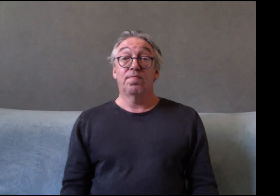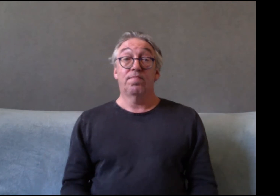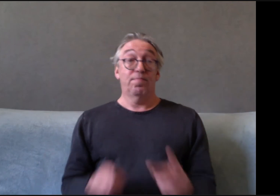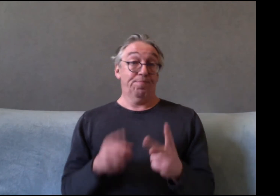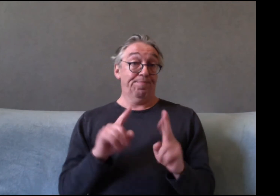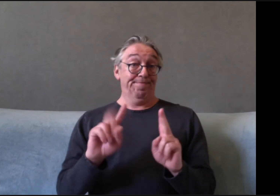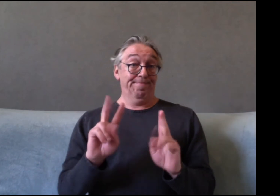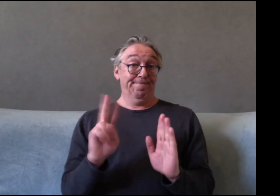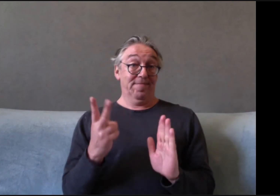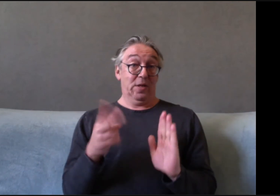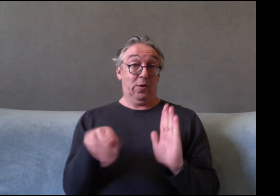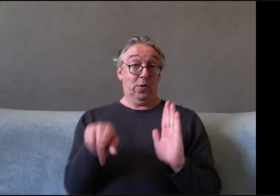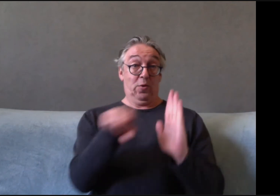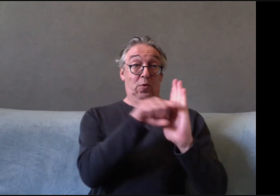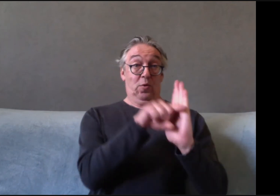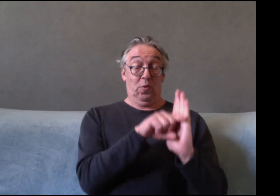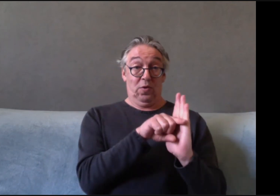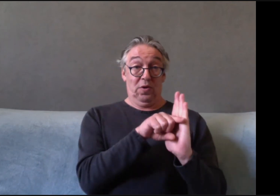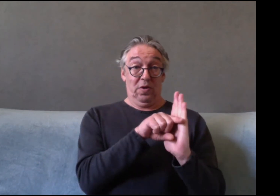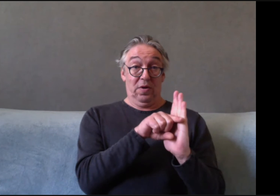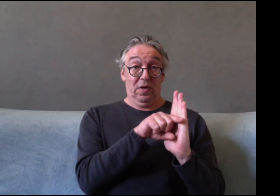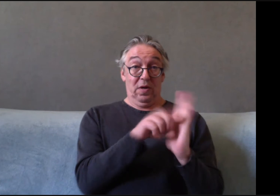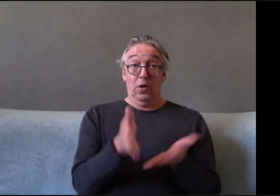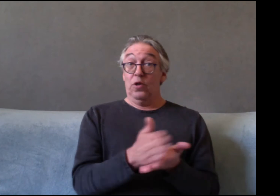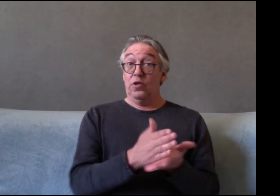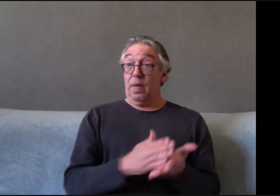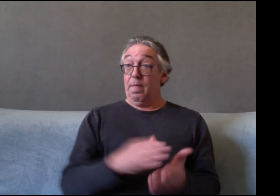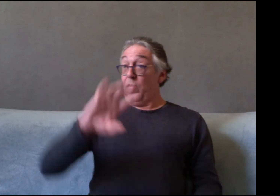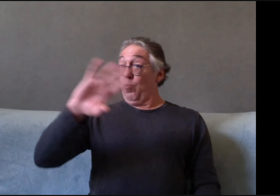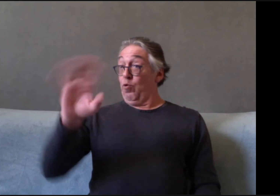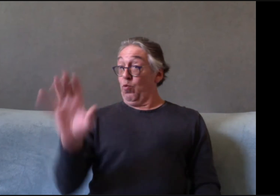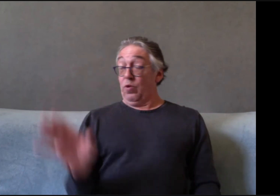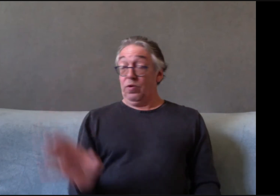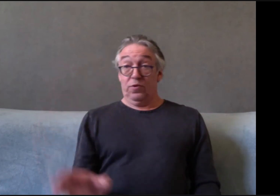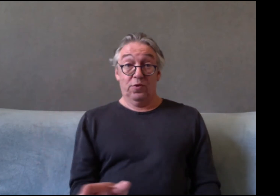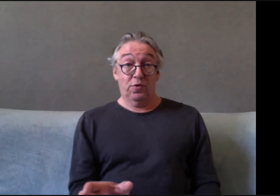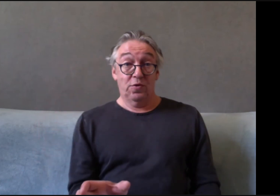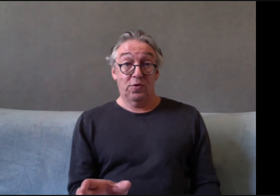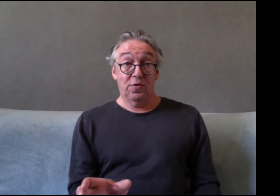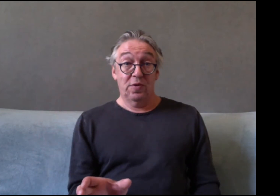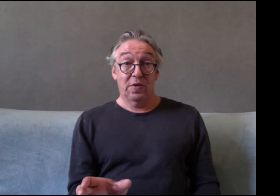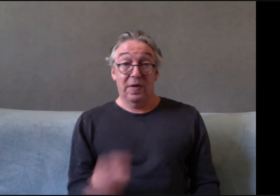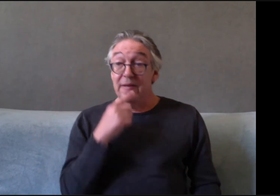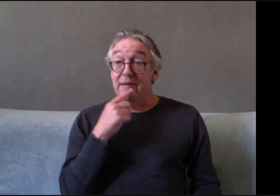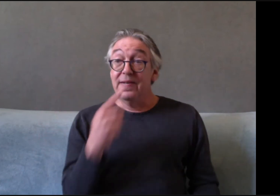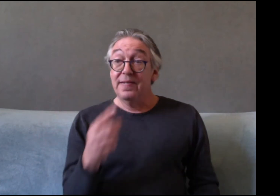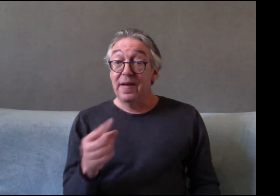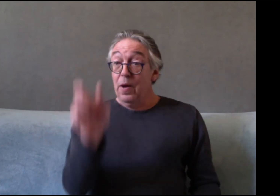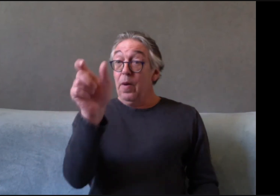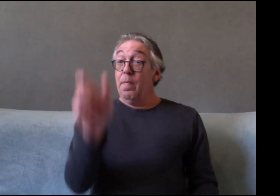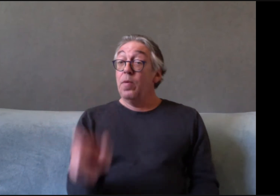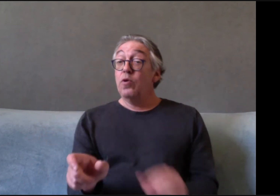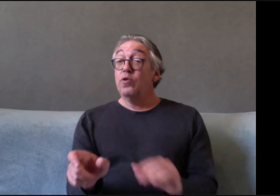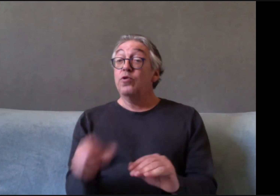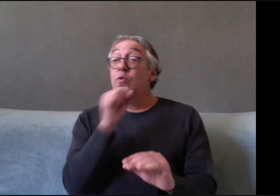That means discrimination for our people is huge. But, apart from that, what's happened is